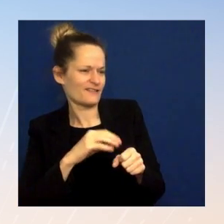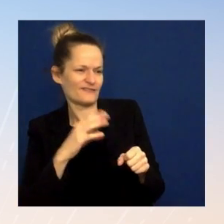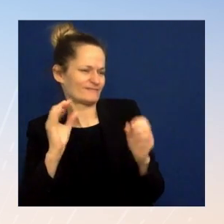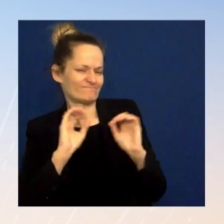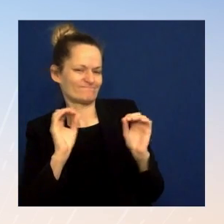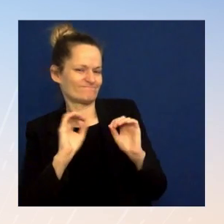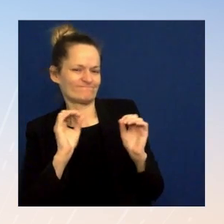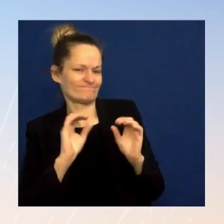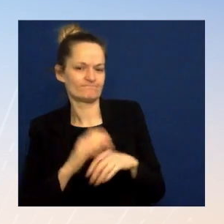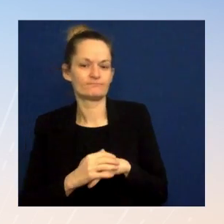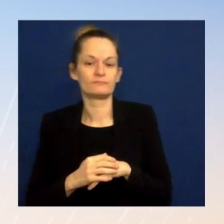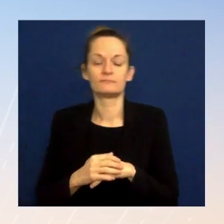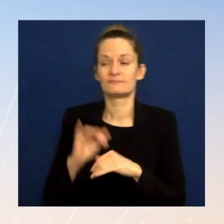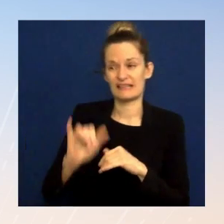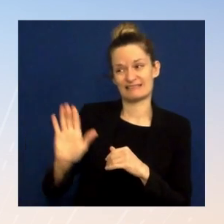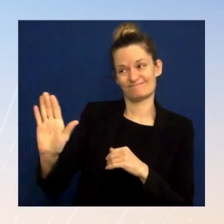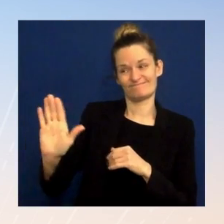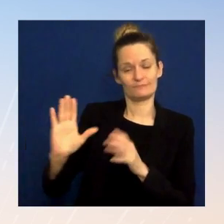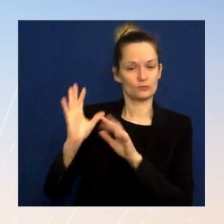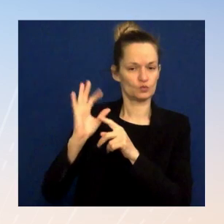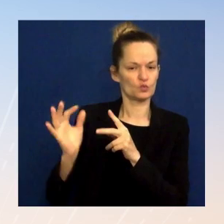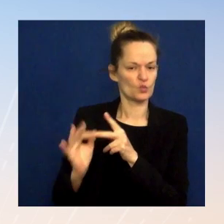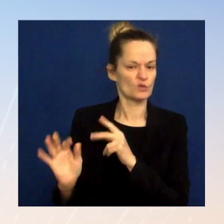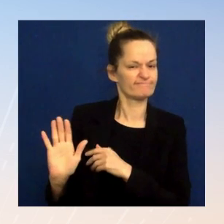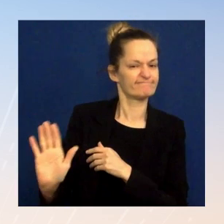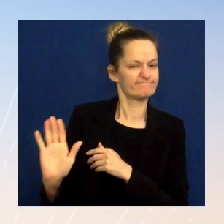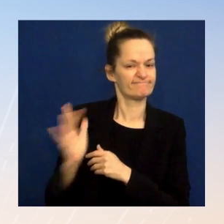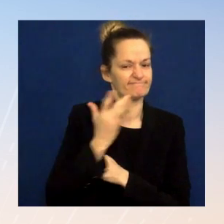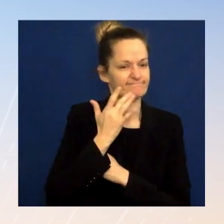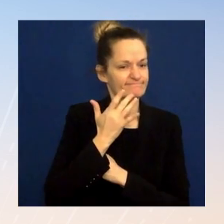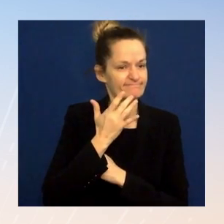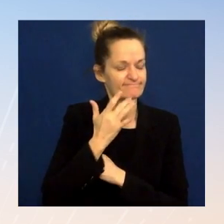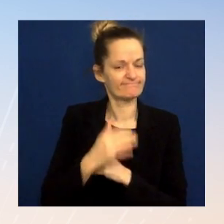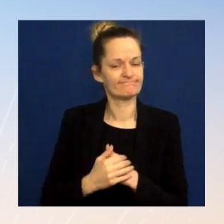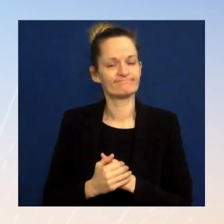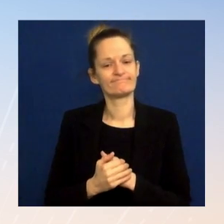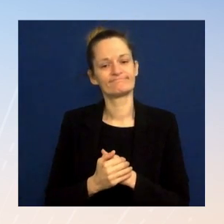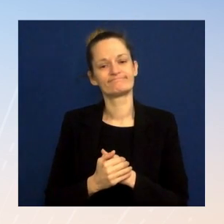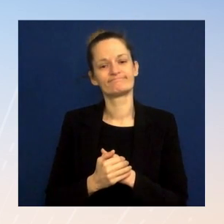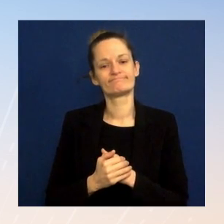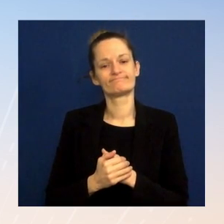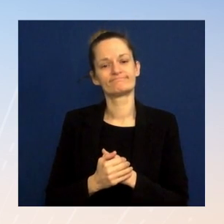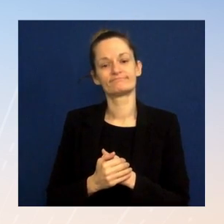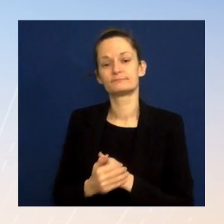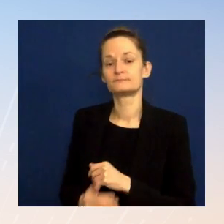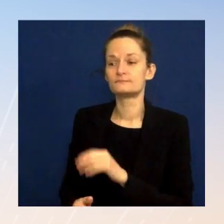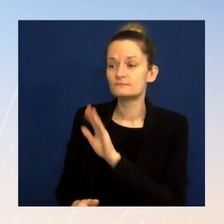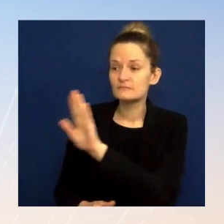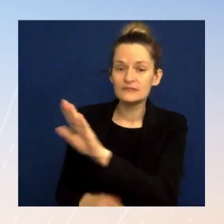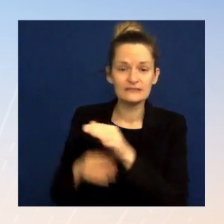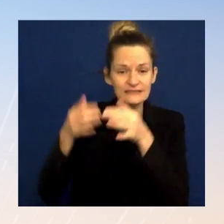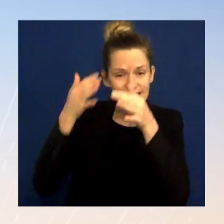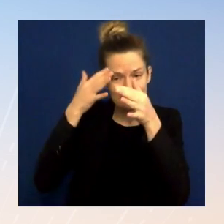The Press: Is that a mistake on his part? Mr. Sullivan: Well, I'm not going to characterize the decision making he's making. All I can say is, from the U.S. President's perspective,